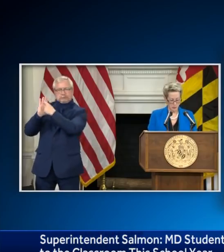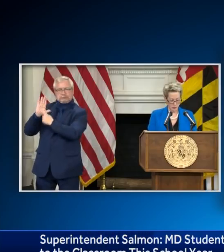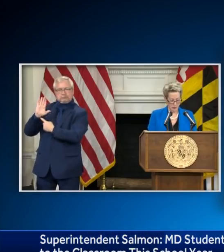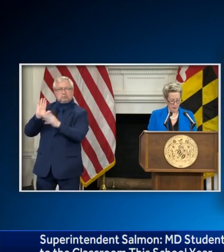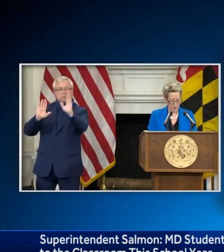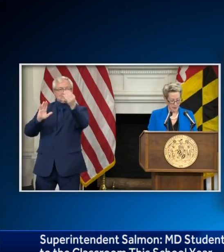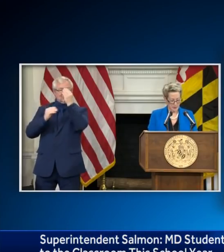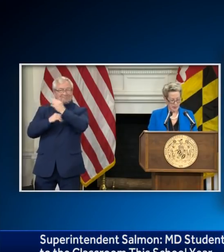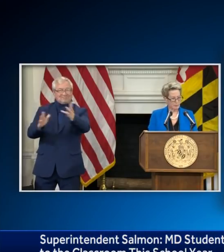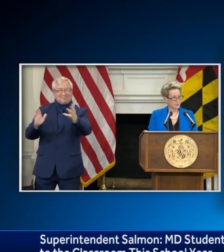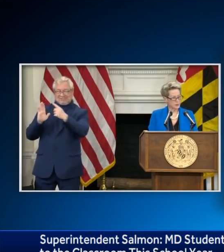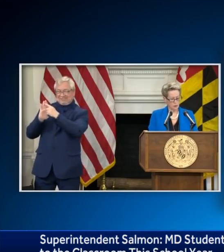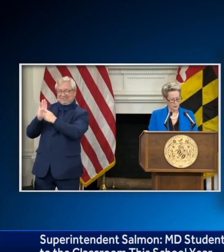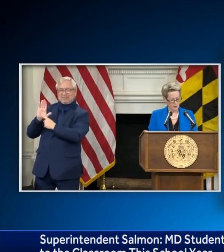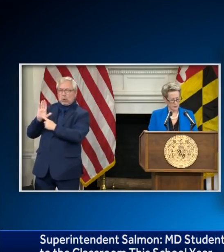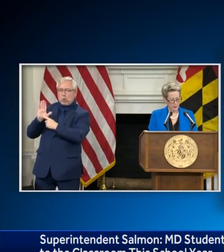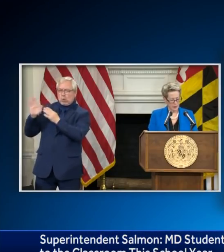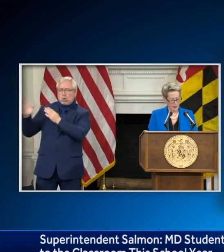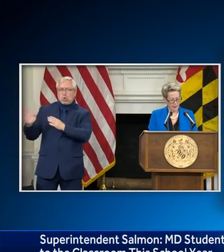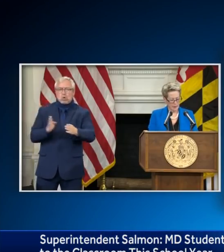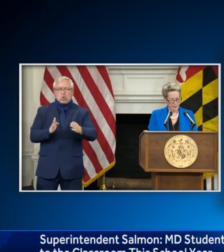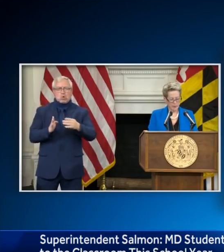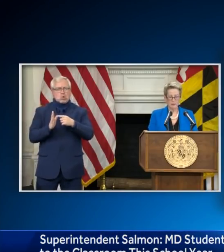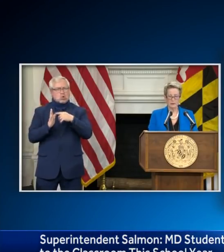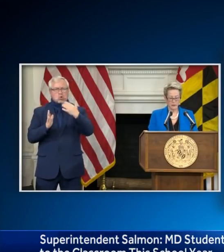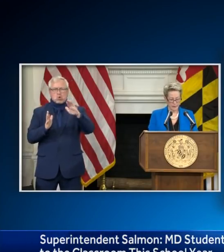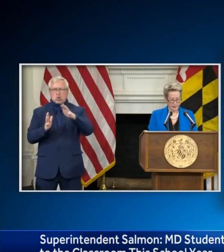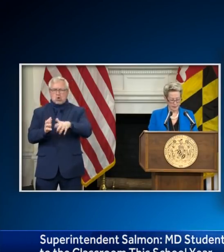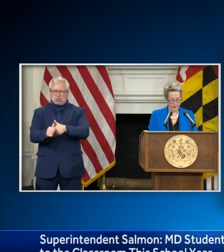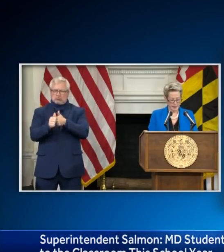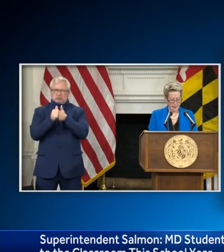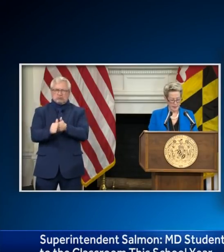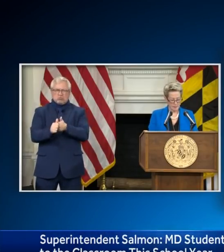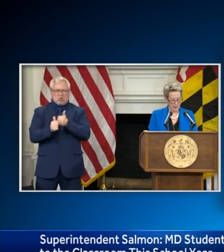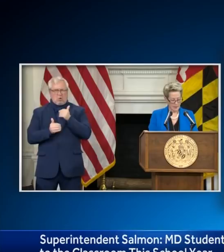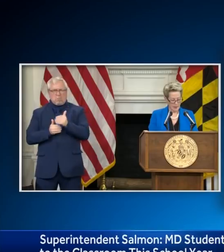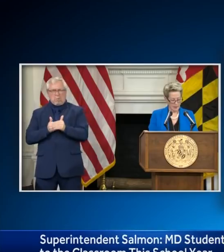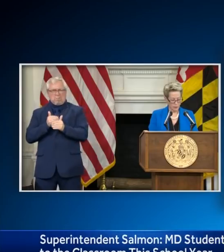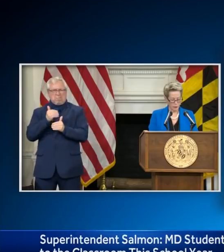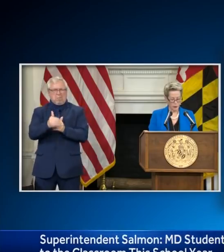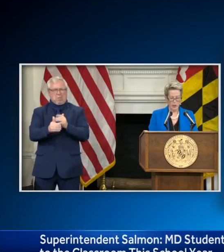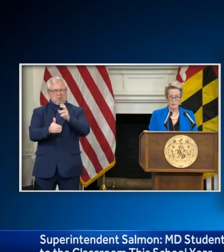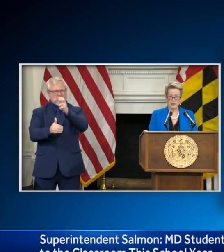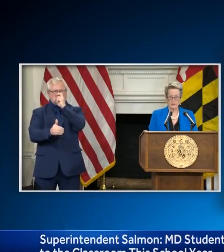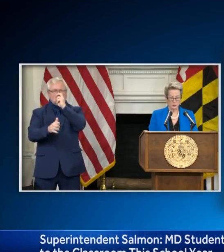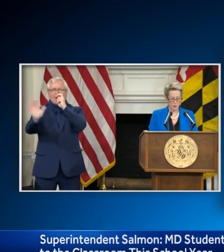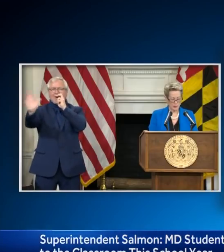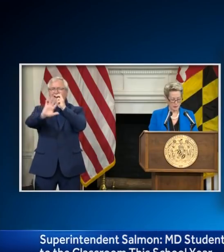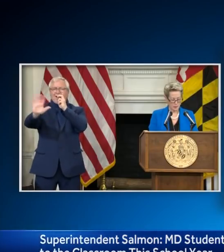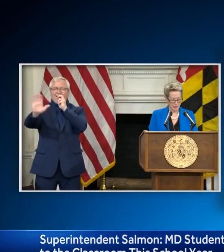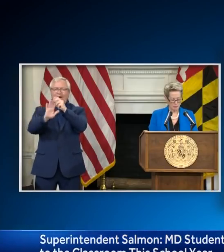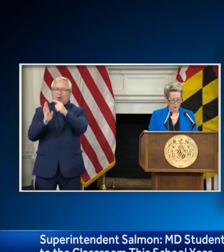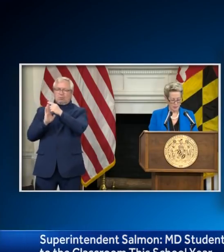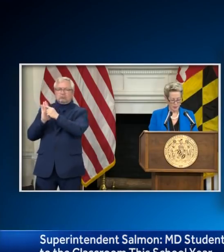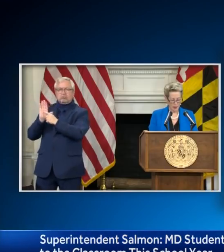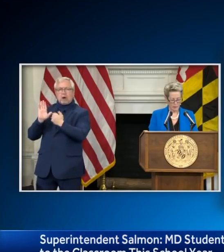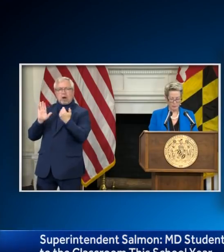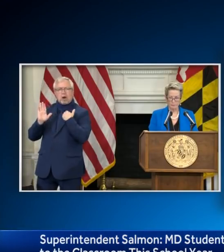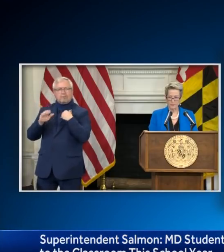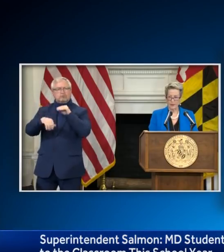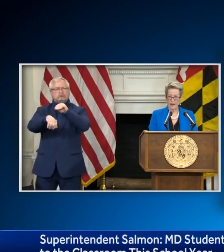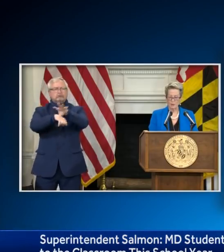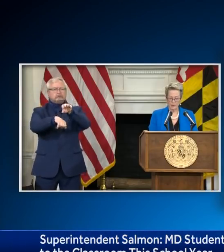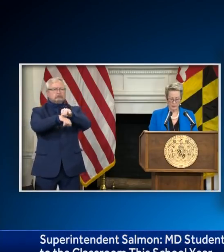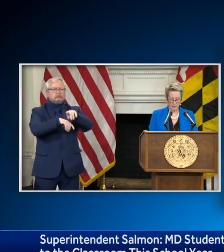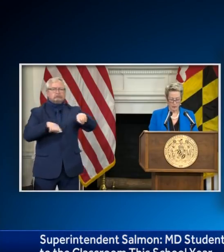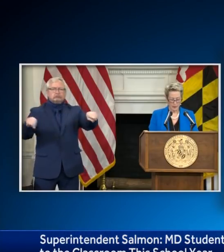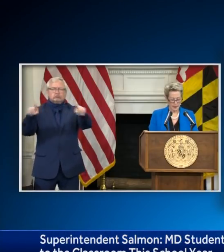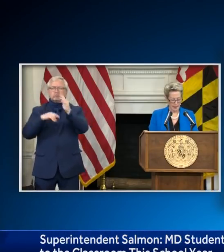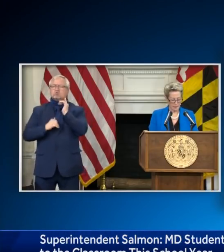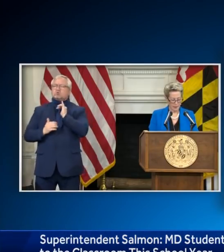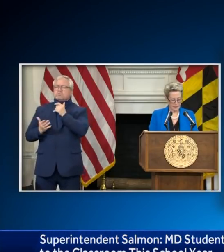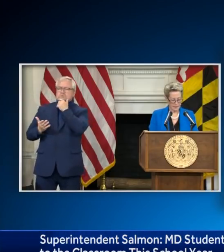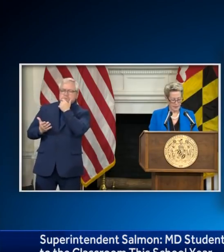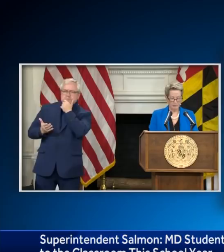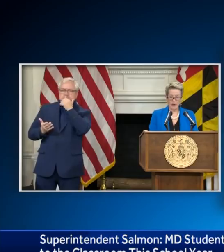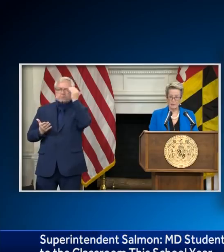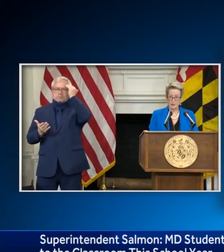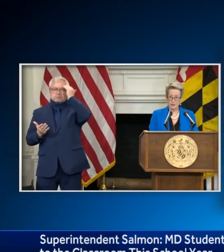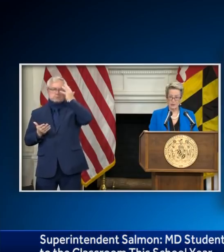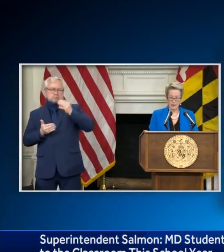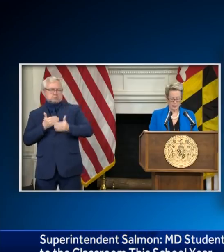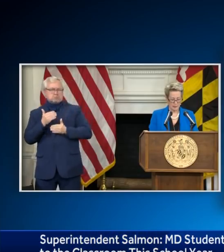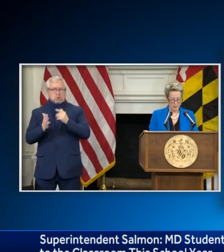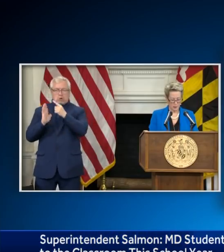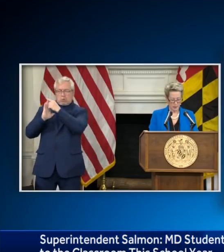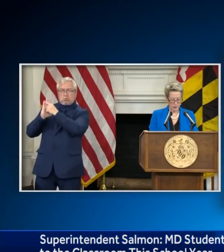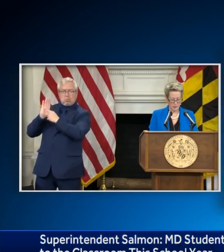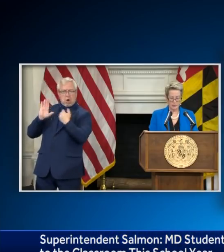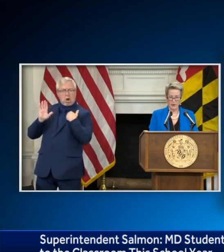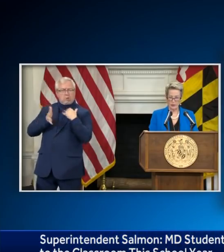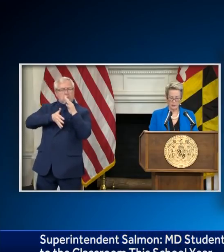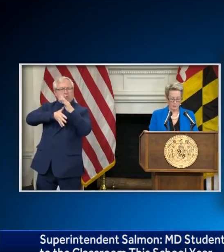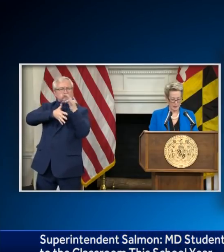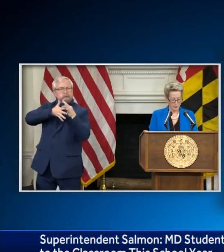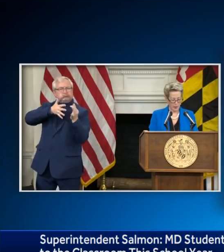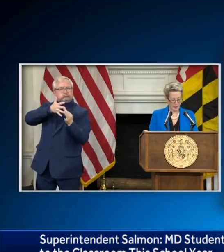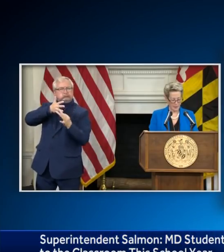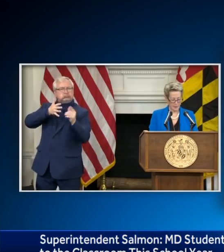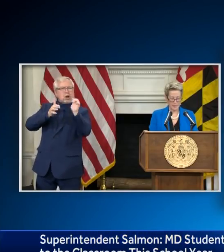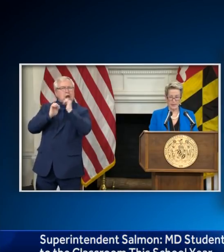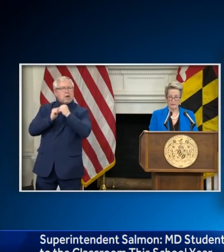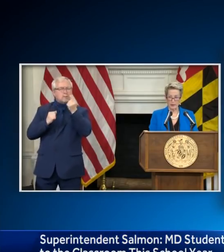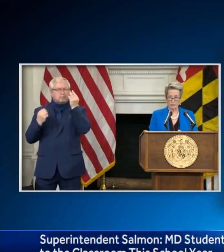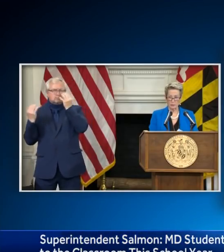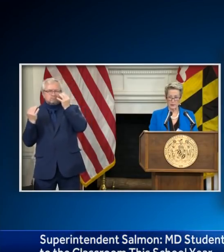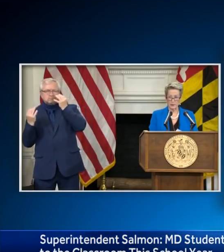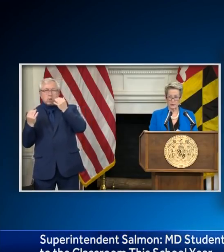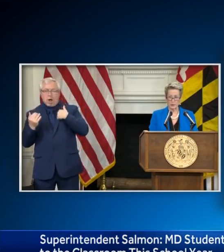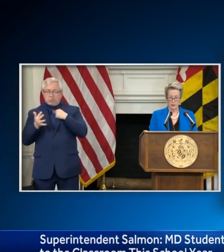I WANT TO EMPHASIZE THE PLAN WE SHARE WITH THE PUBLIC IS NOT PRESCRIPTIVE, AND NOTHING INCLUDED INDICATES ANY MANDATE OR REQUIREMENT THAT SCHOOL SYSTEMS MUST FOLLOW.